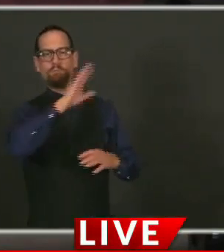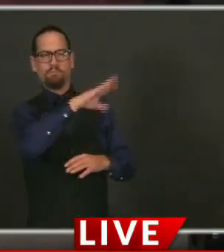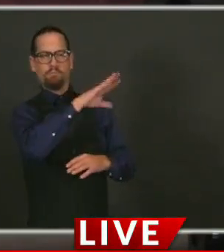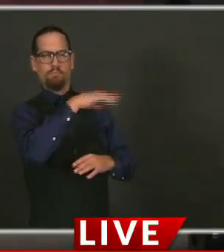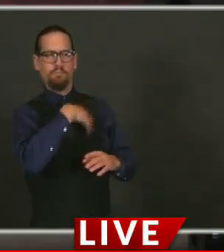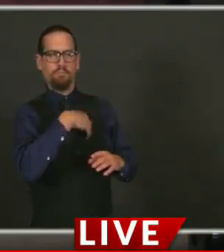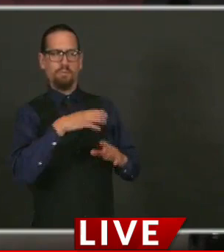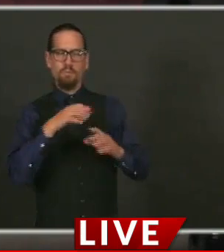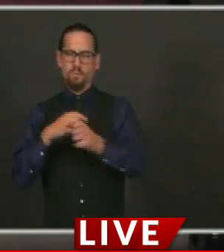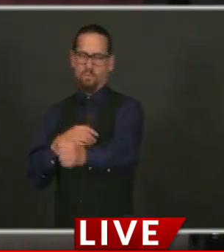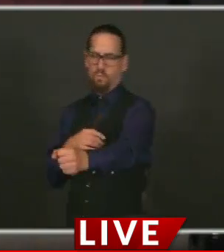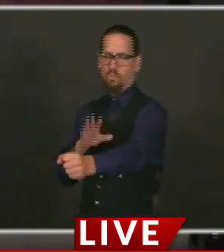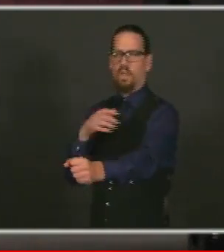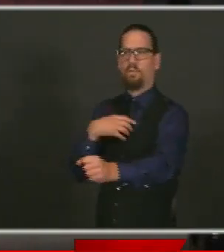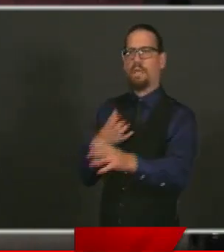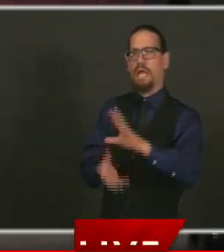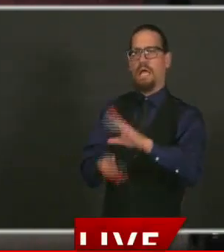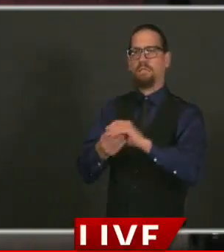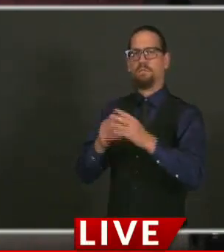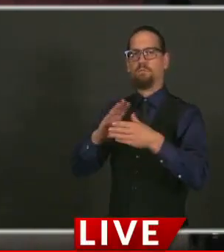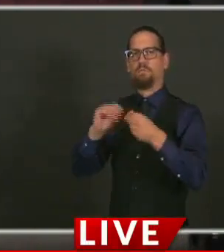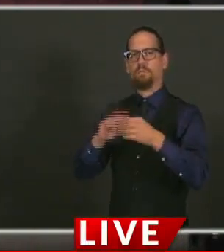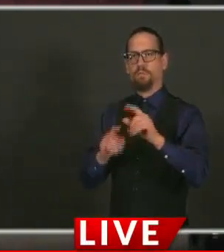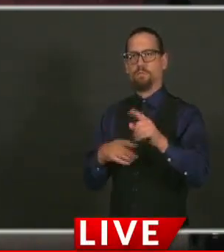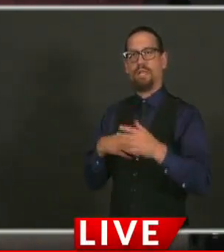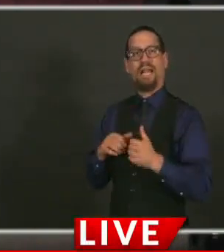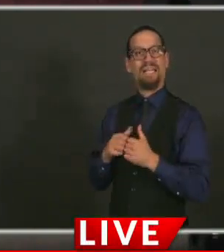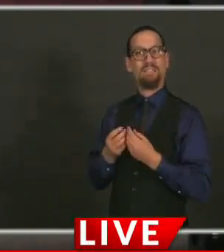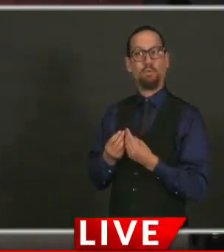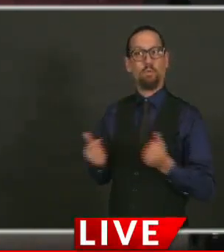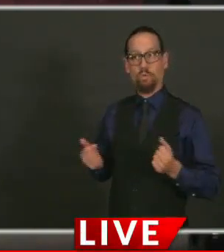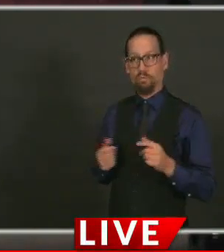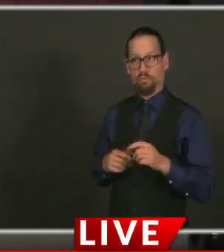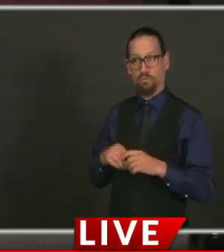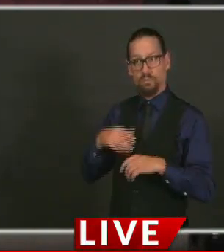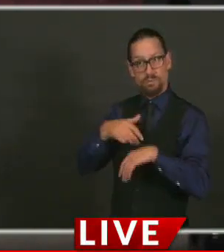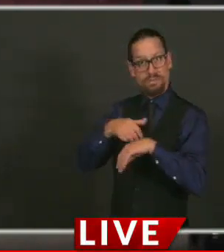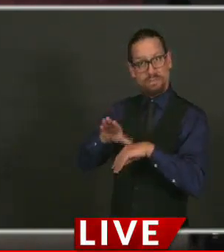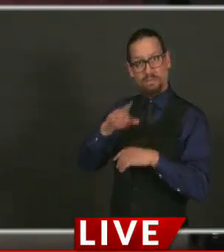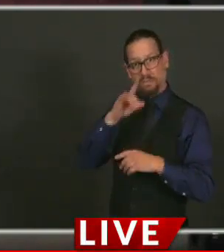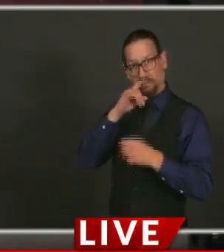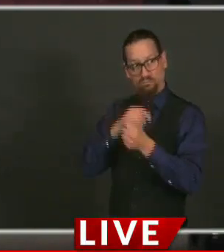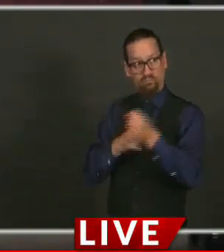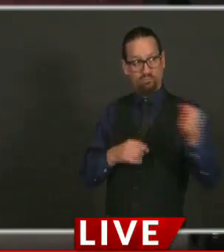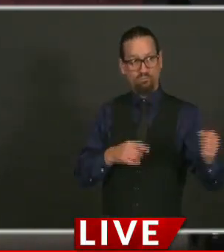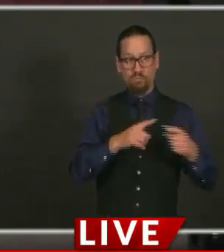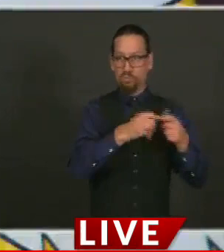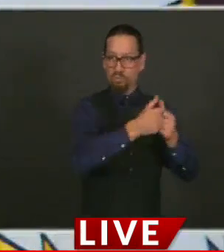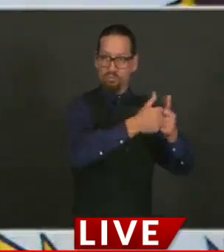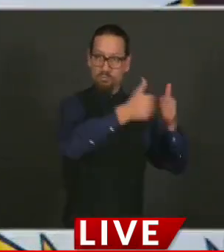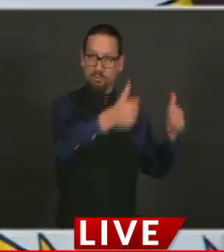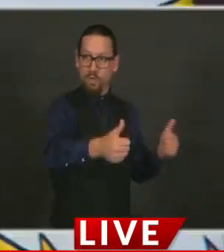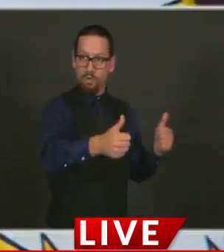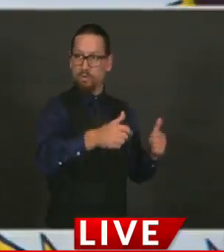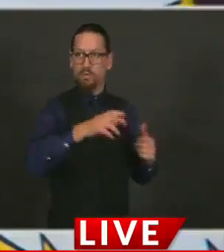IF I COULD FOLLOW UP, PROVIDENCE TEACHERS -- HERE IS THE KEY POINT.